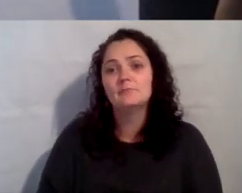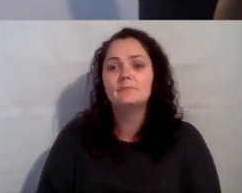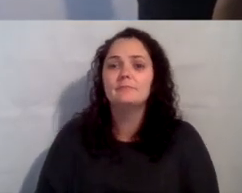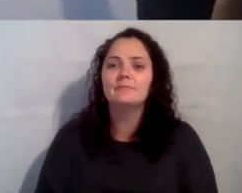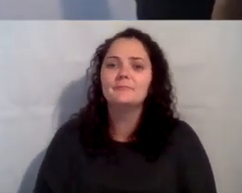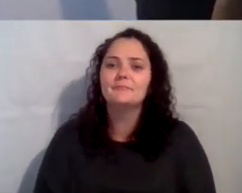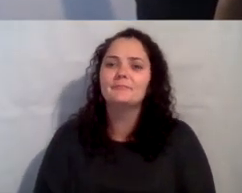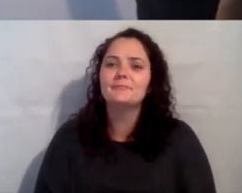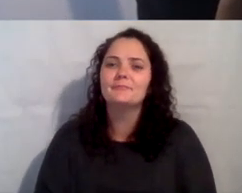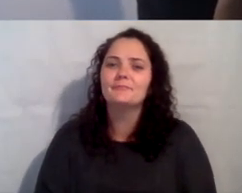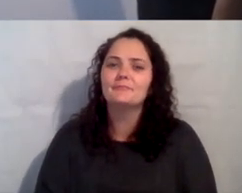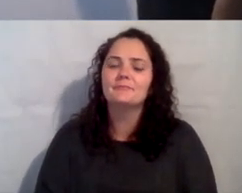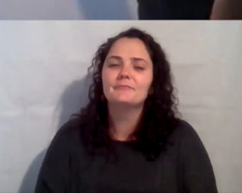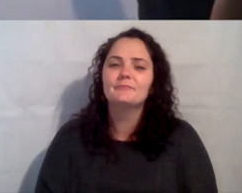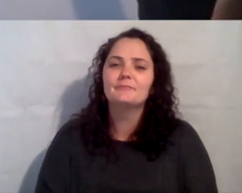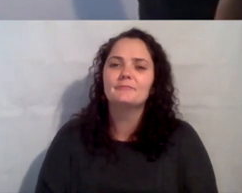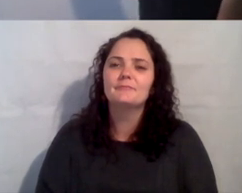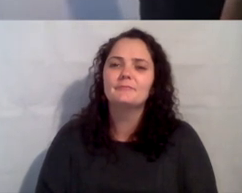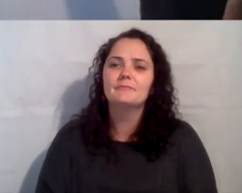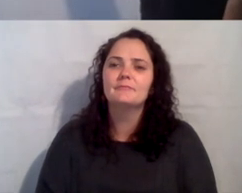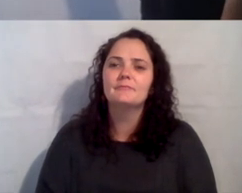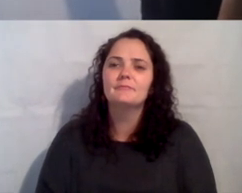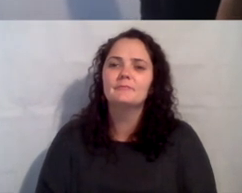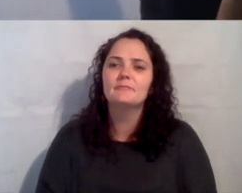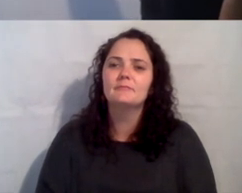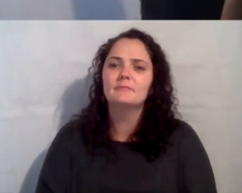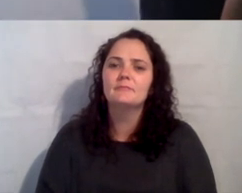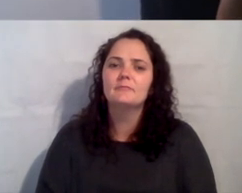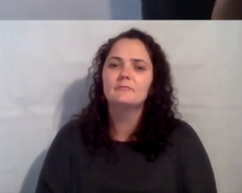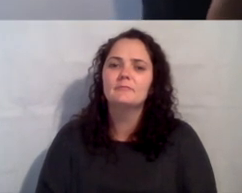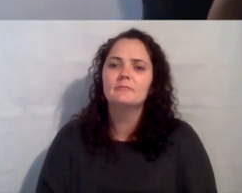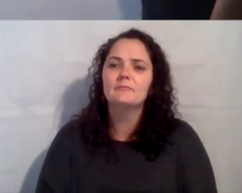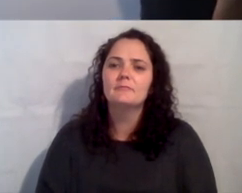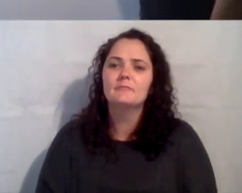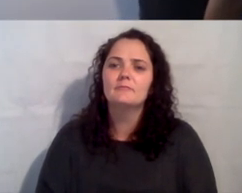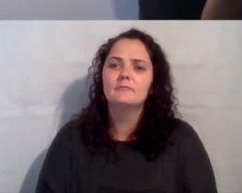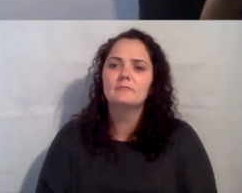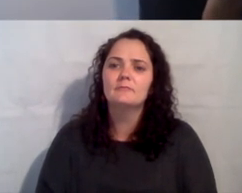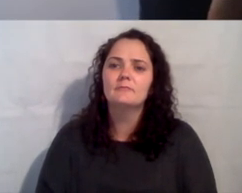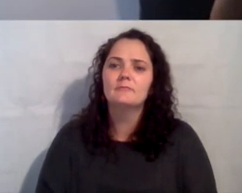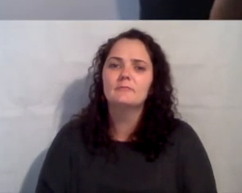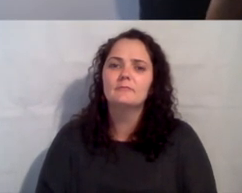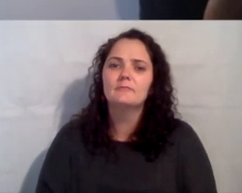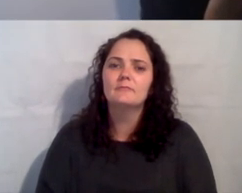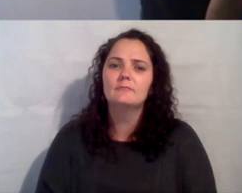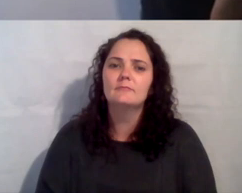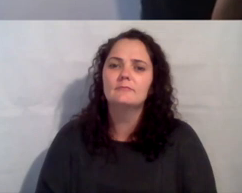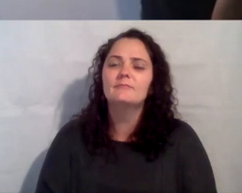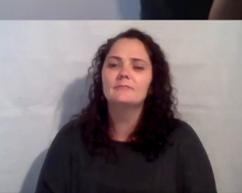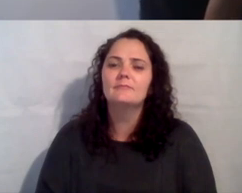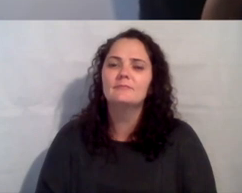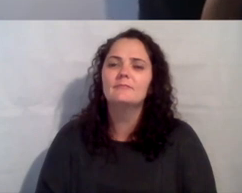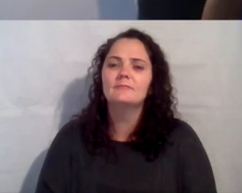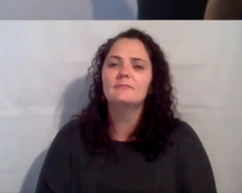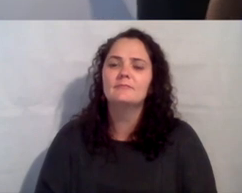and the whole idea here is to be really